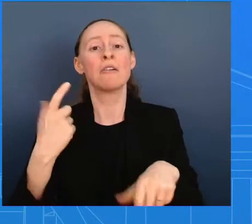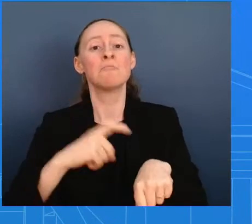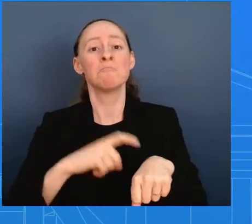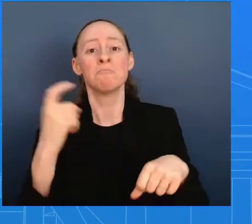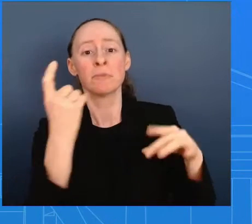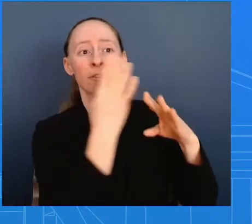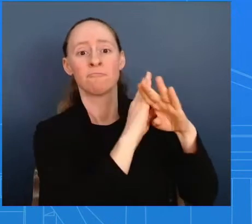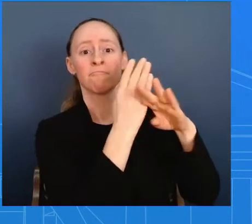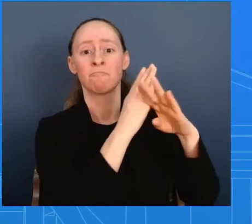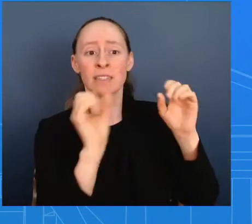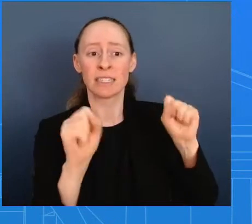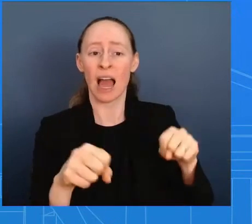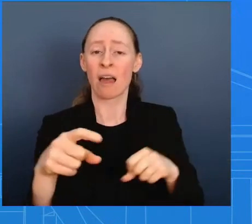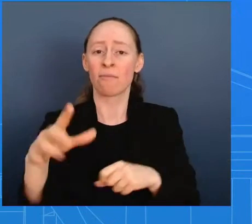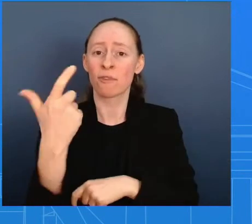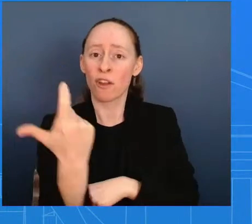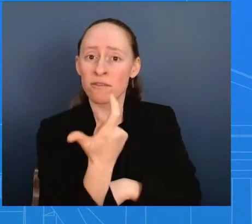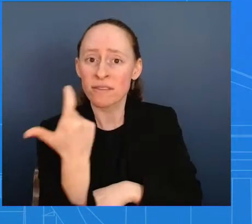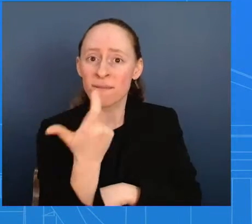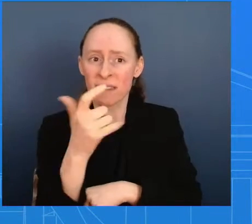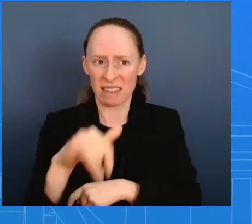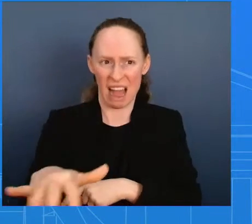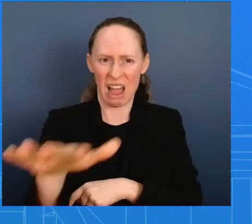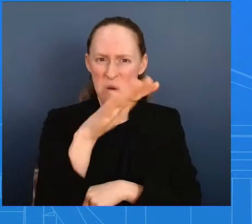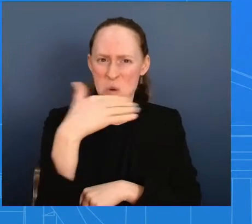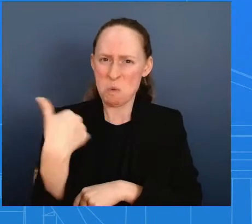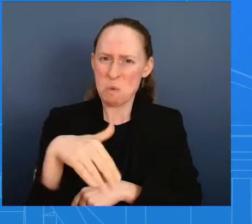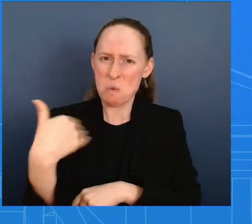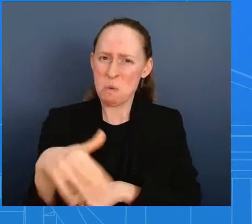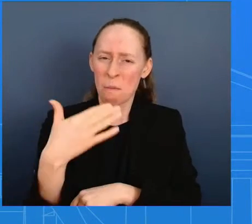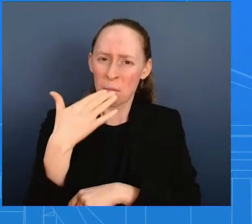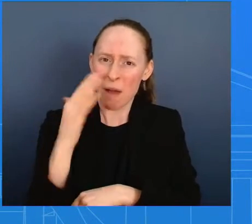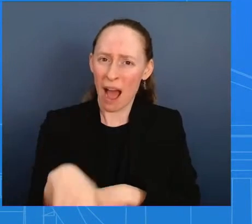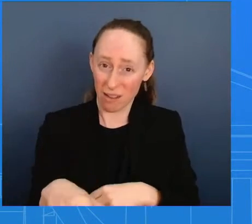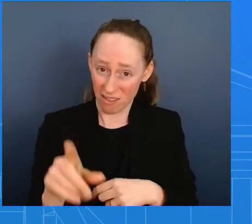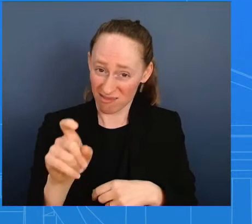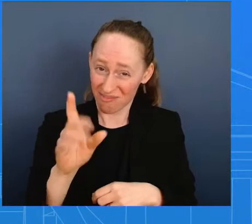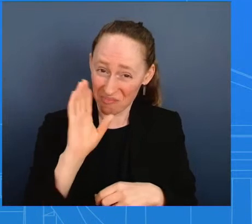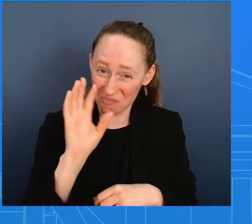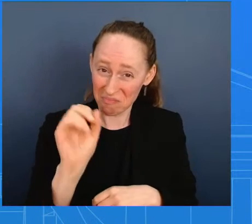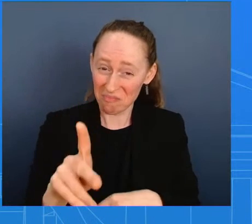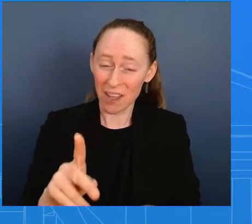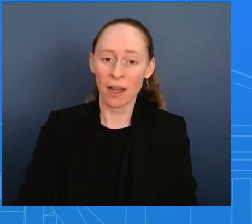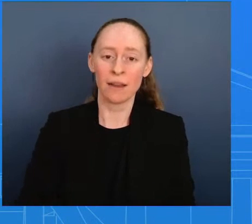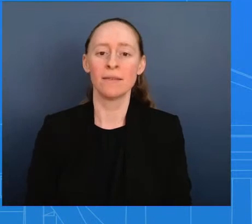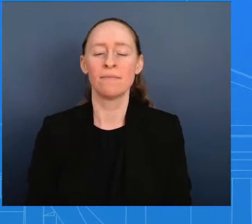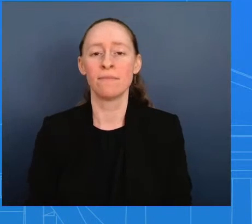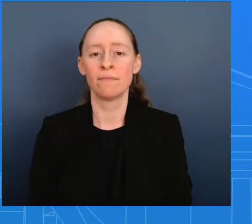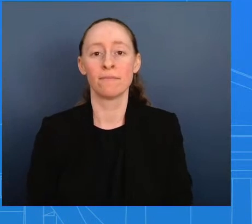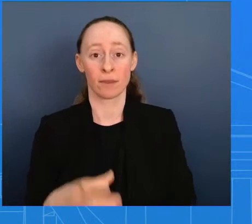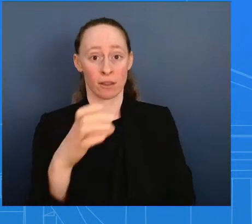Mr. Sullivan: The same day that the law took effect -- now two, three weeks ago -- the President signed out a billion-dollar package.